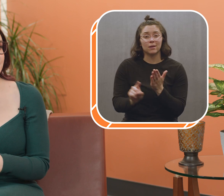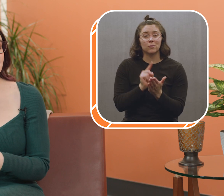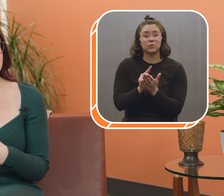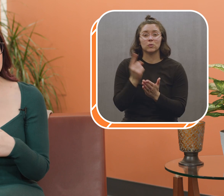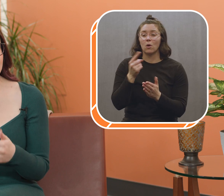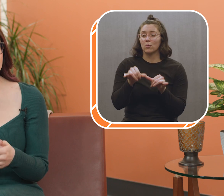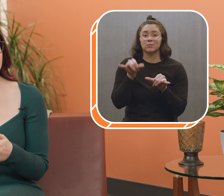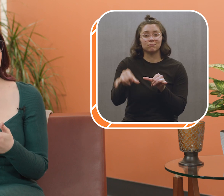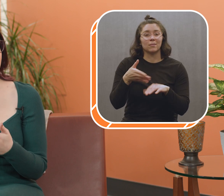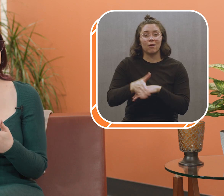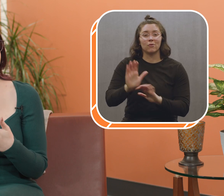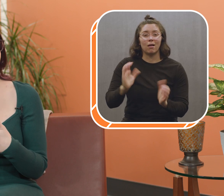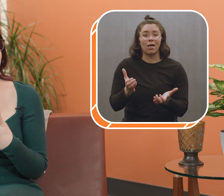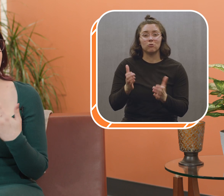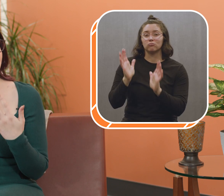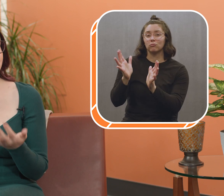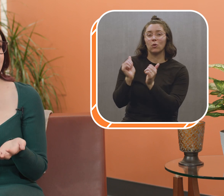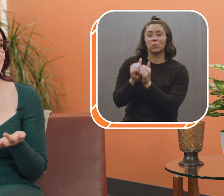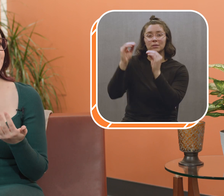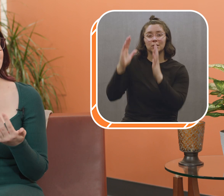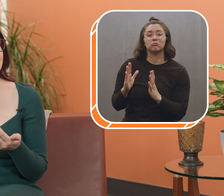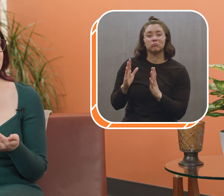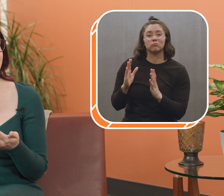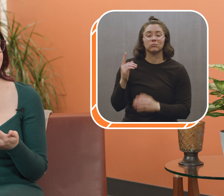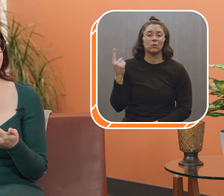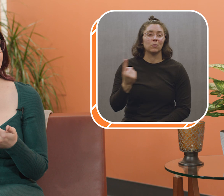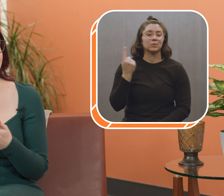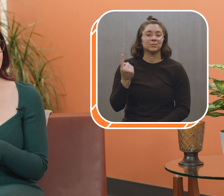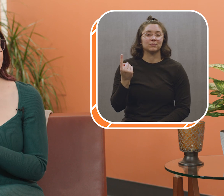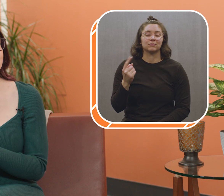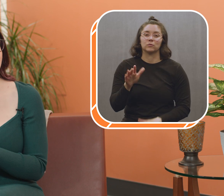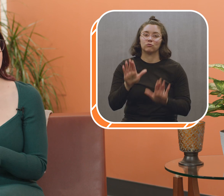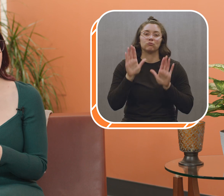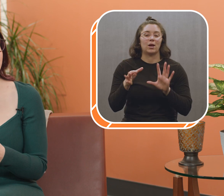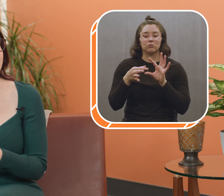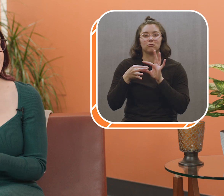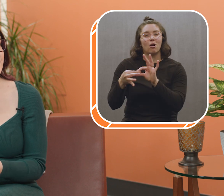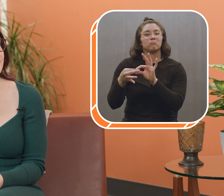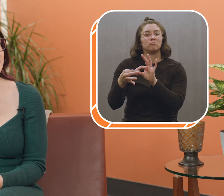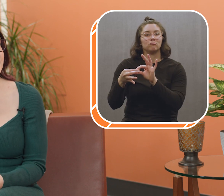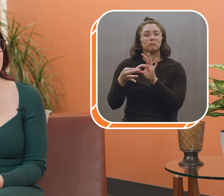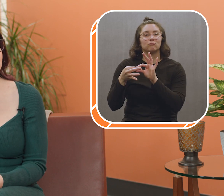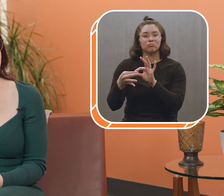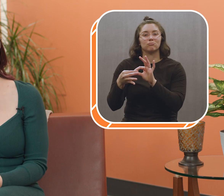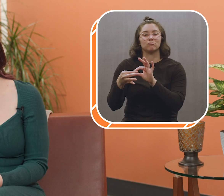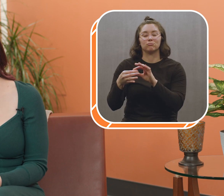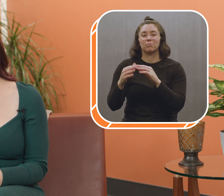always stay after class and talk to your professors, your teachers. It's great to build relationships with them,